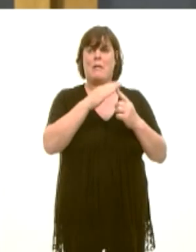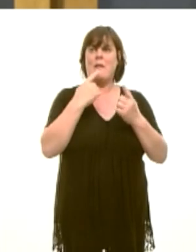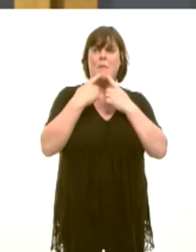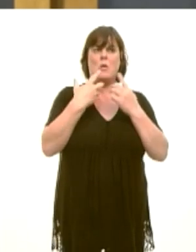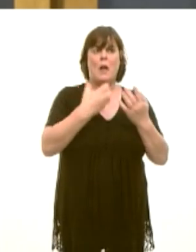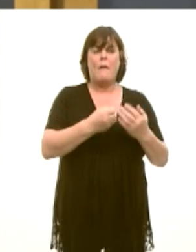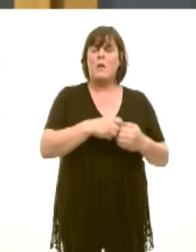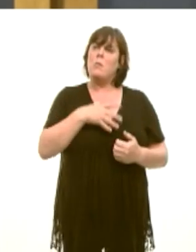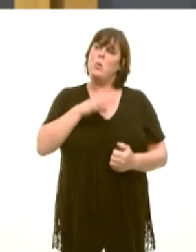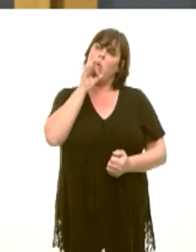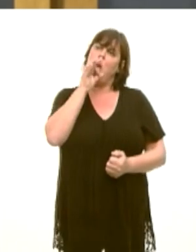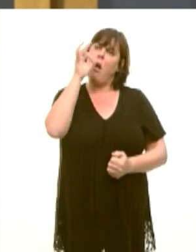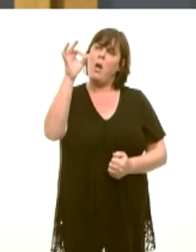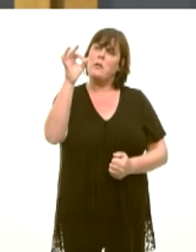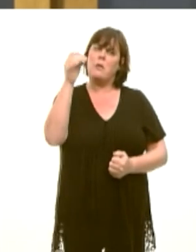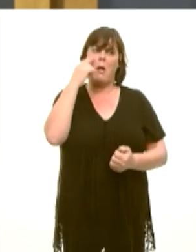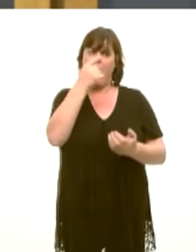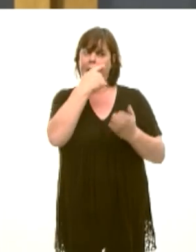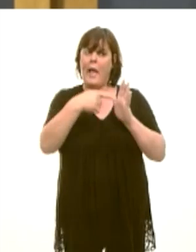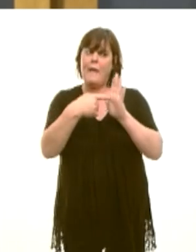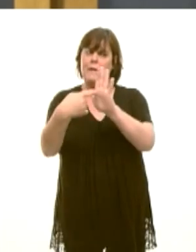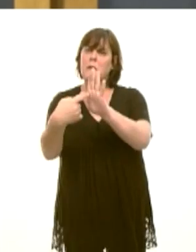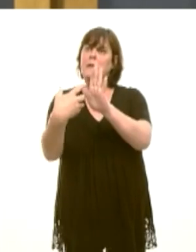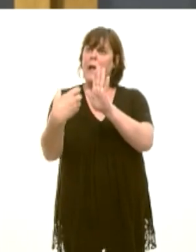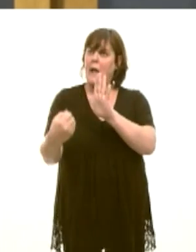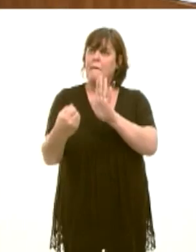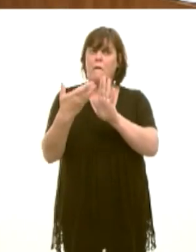what you will do to act on this evidence provided by the Road Safety Foundation?